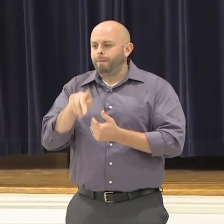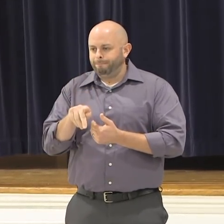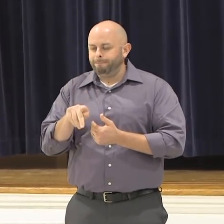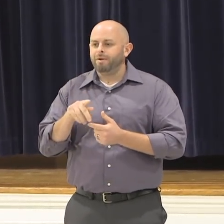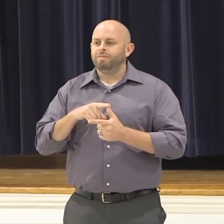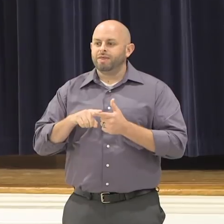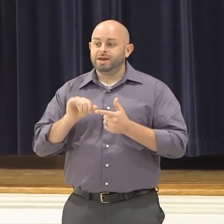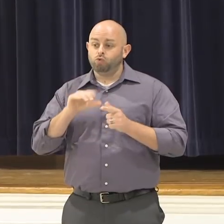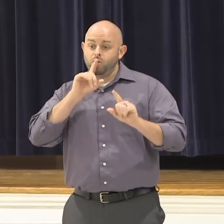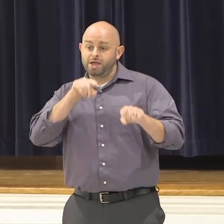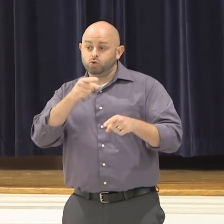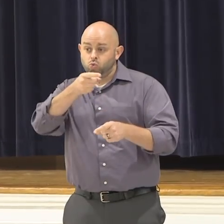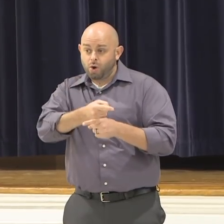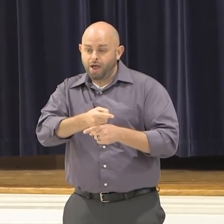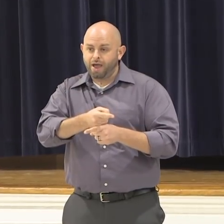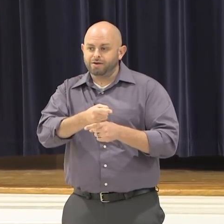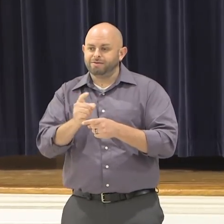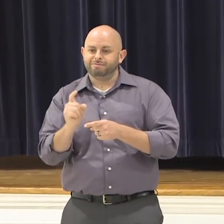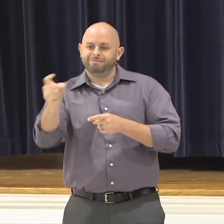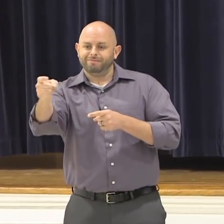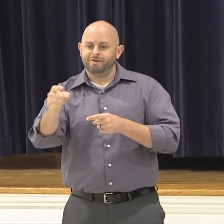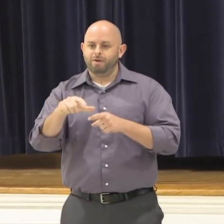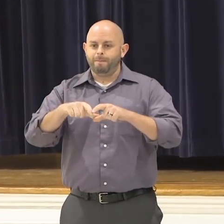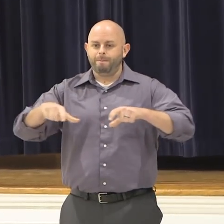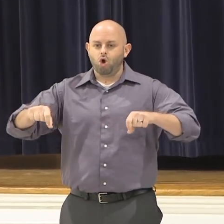answer the question right you get a bar a chocolate and so so we don't have a